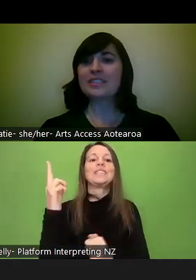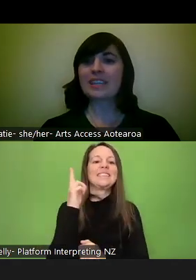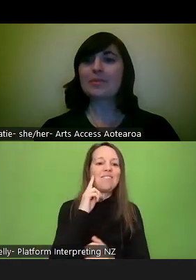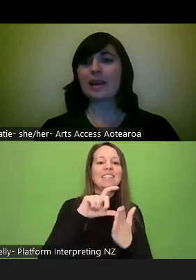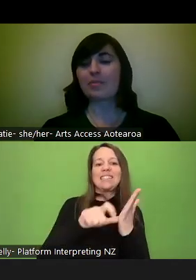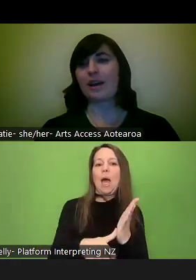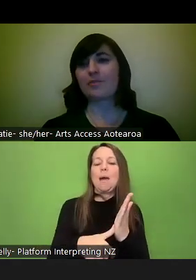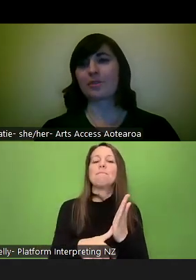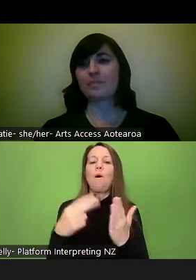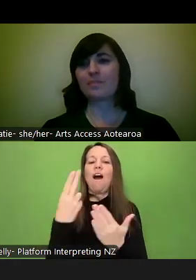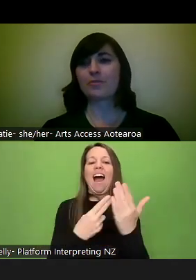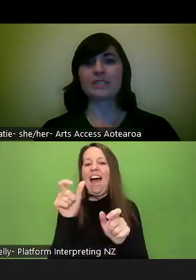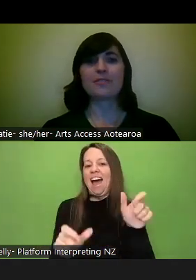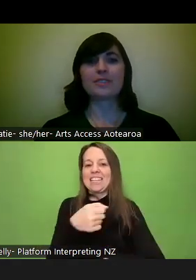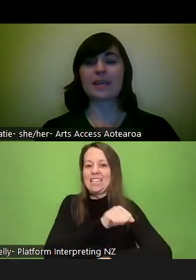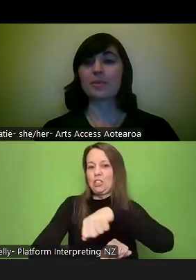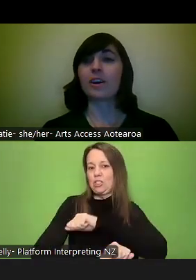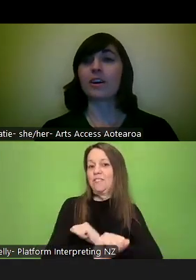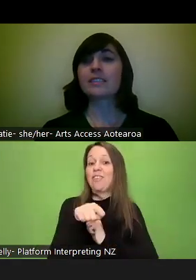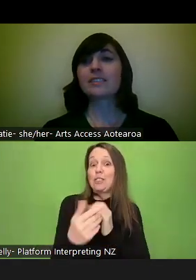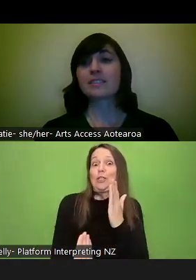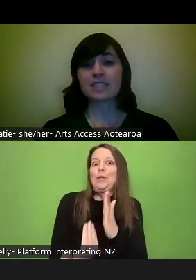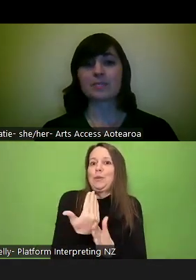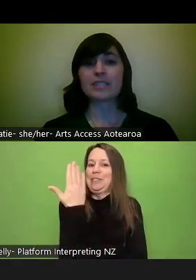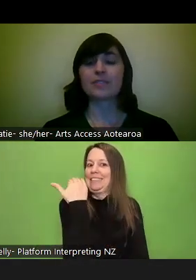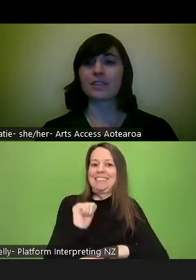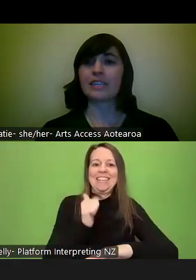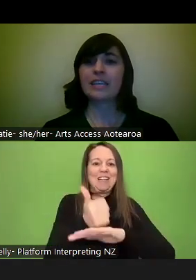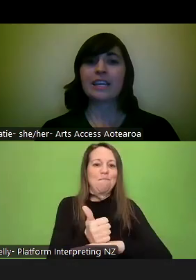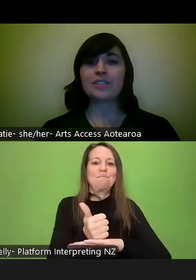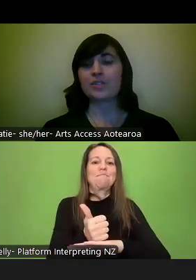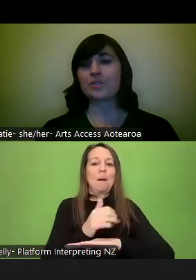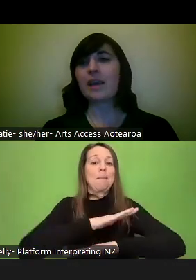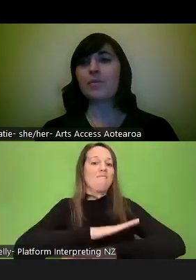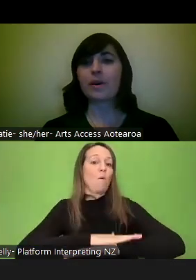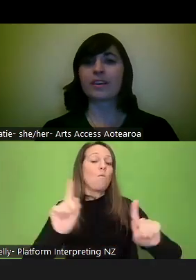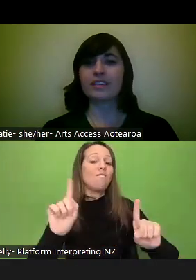disabled-led platform for Deaf and disabled artists, specifically, to create work,